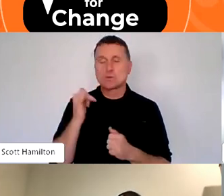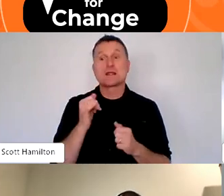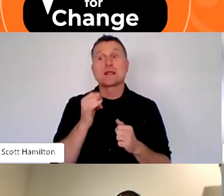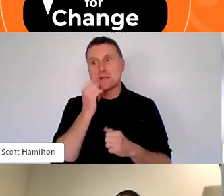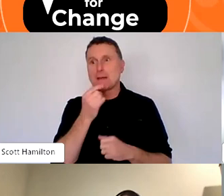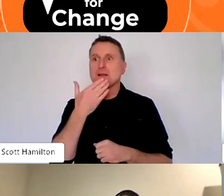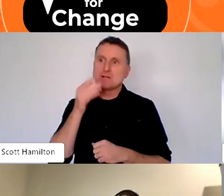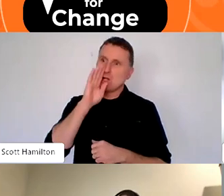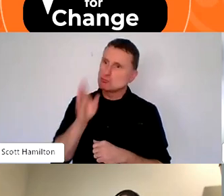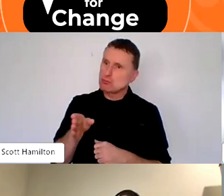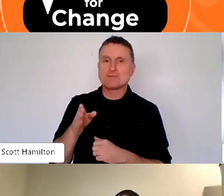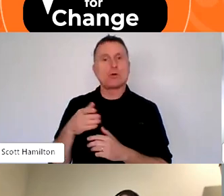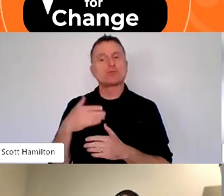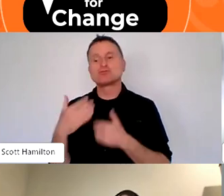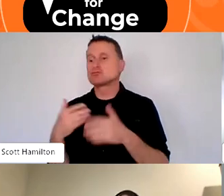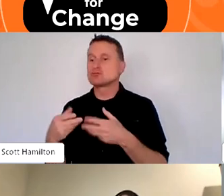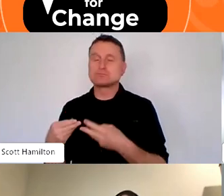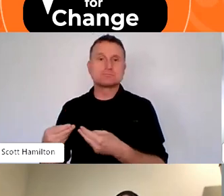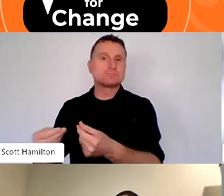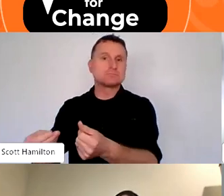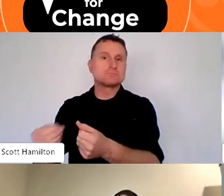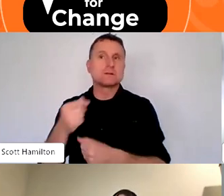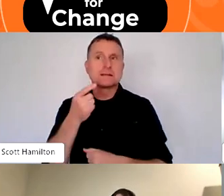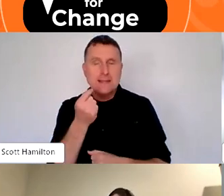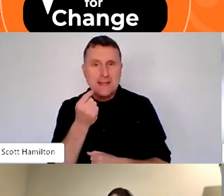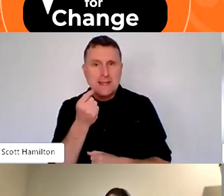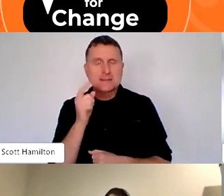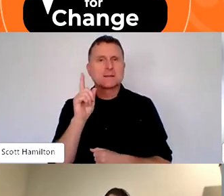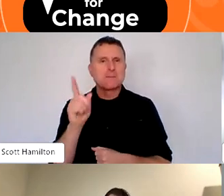to the pressure that early childhood centres are facing with regards